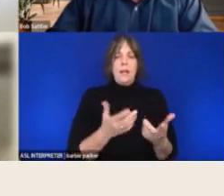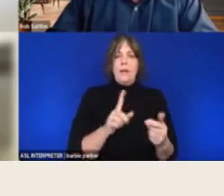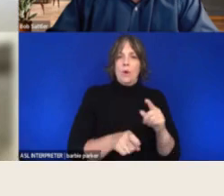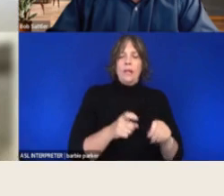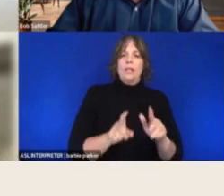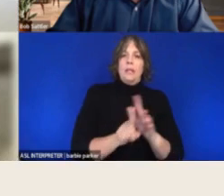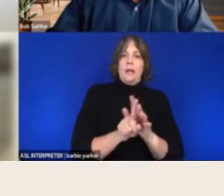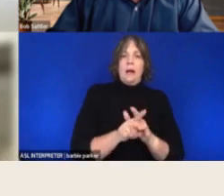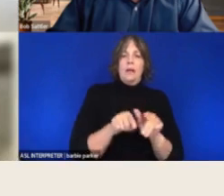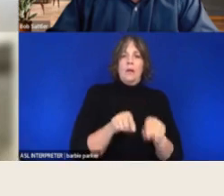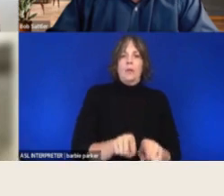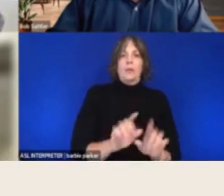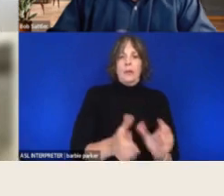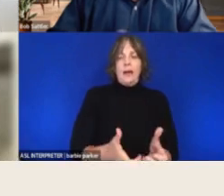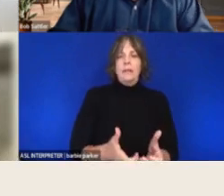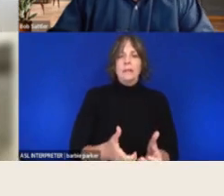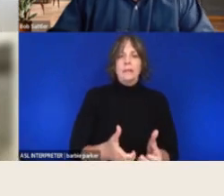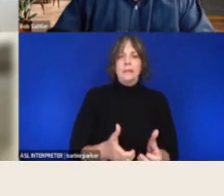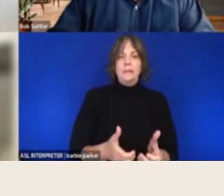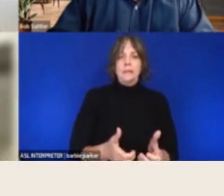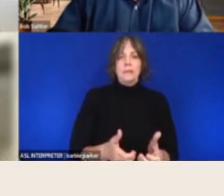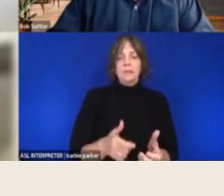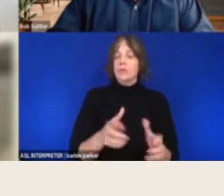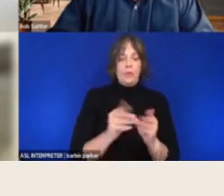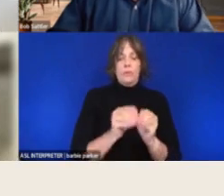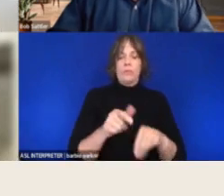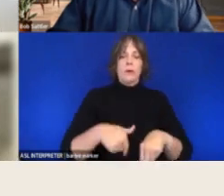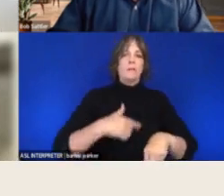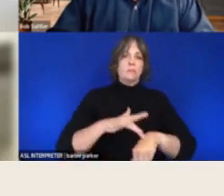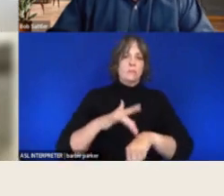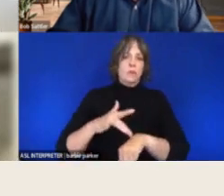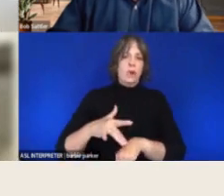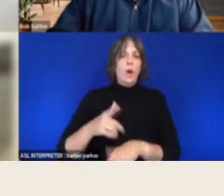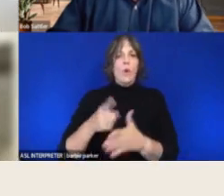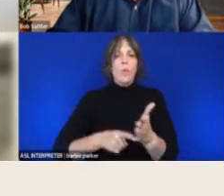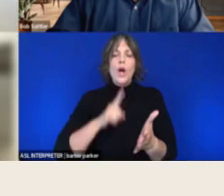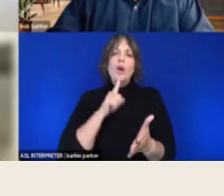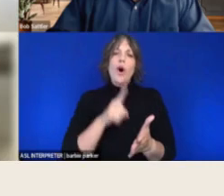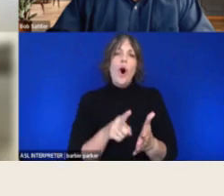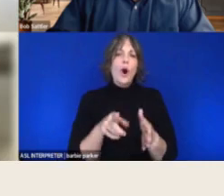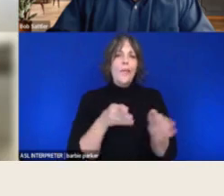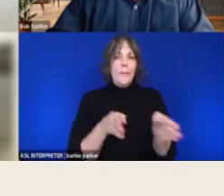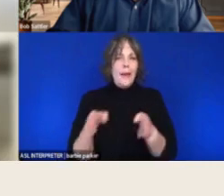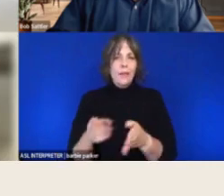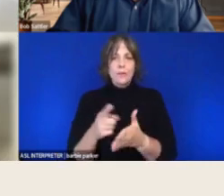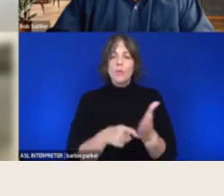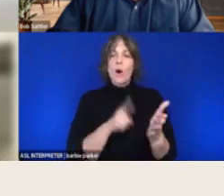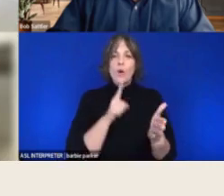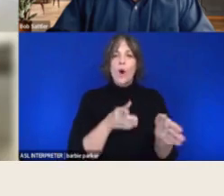is, you know, what are some methods, what are some ways that we can really facilitate the